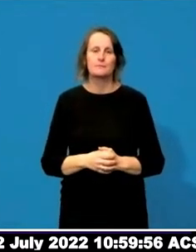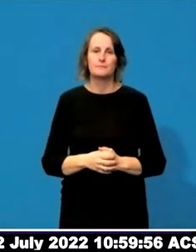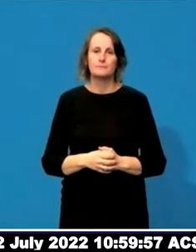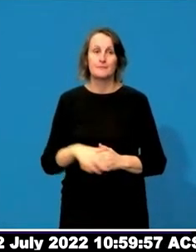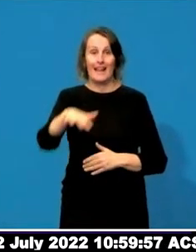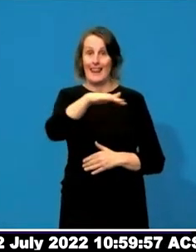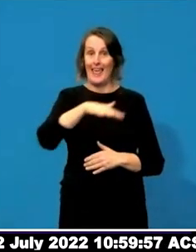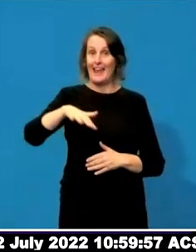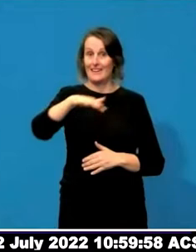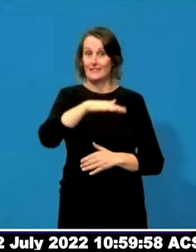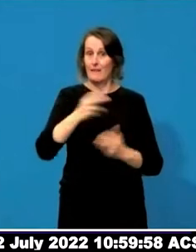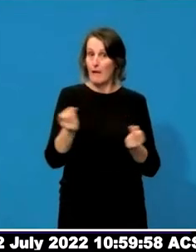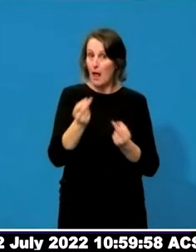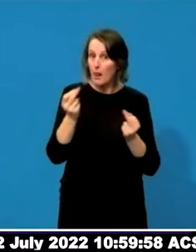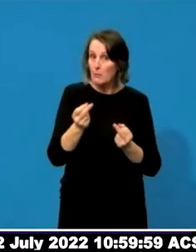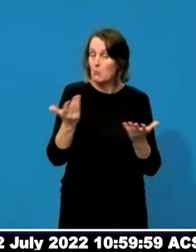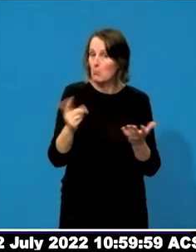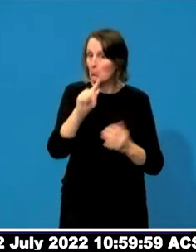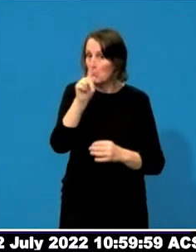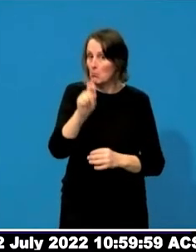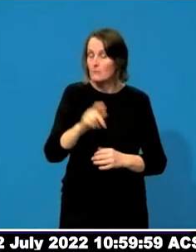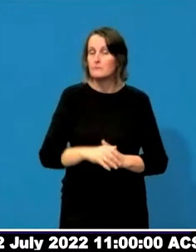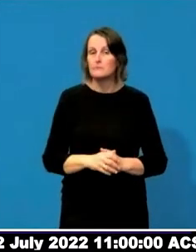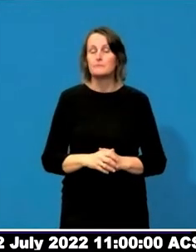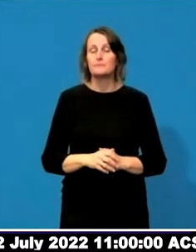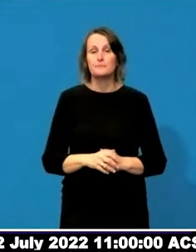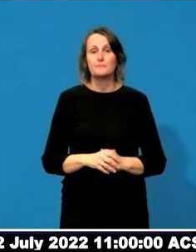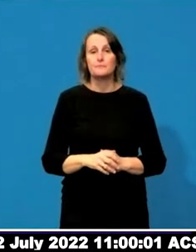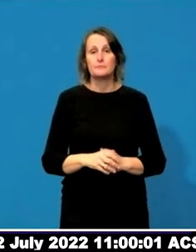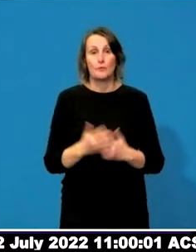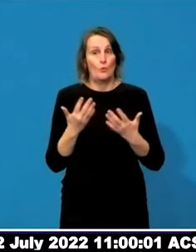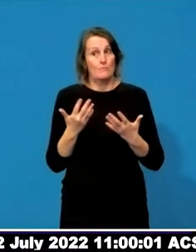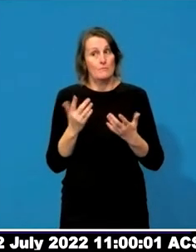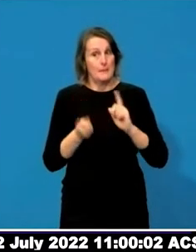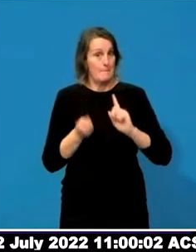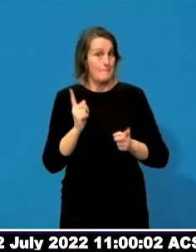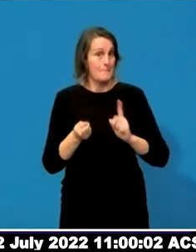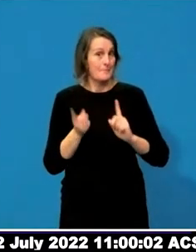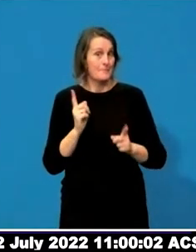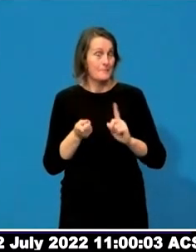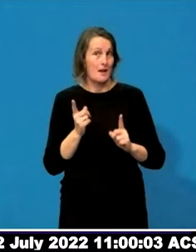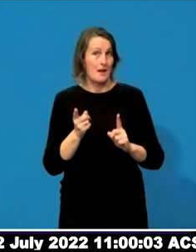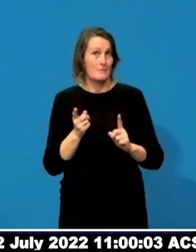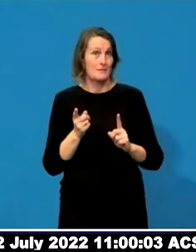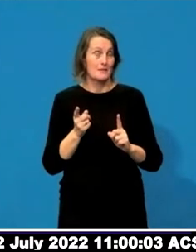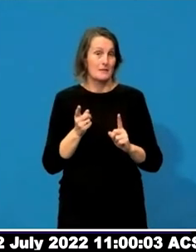As I touched on, often it may not be - you know, there's Commonwealth,